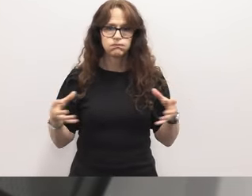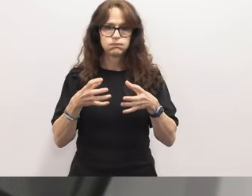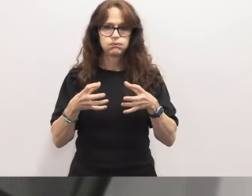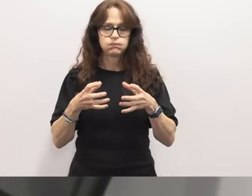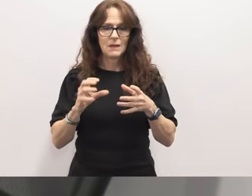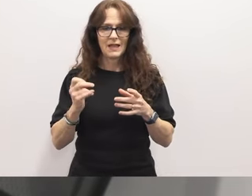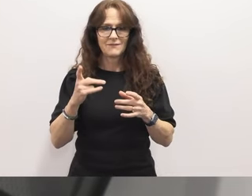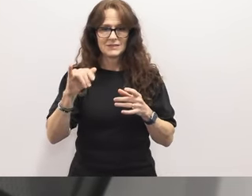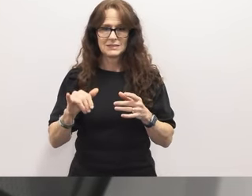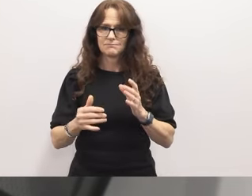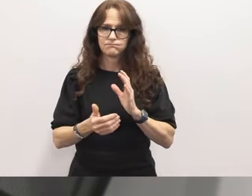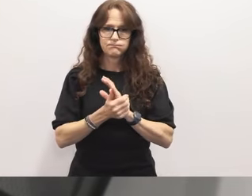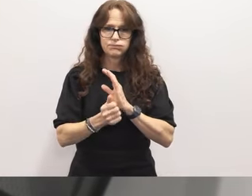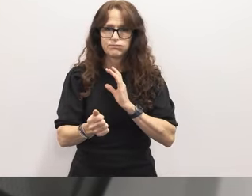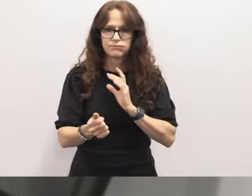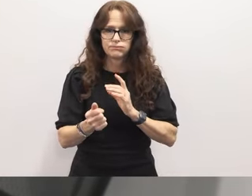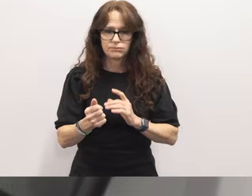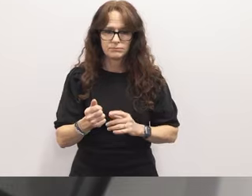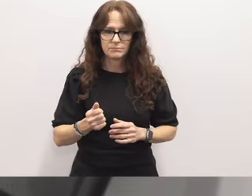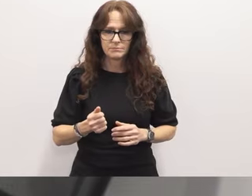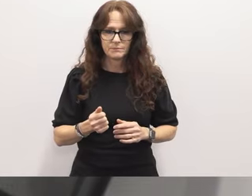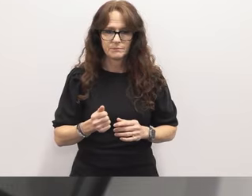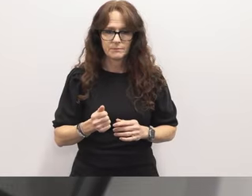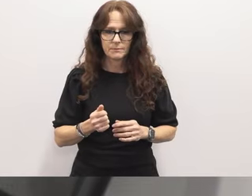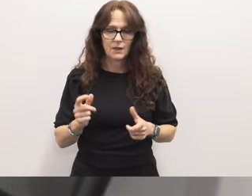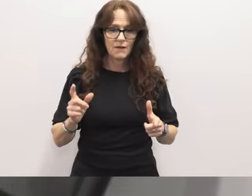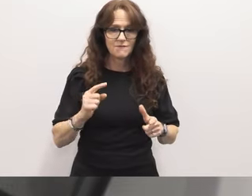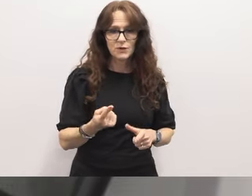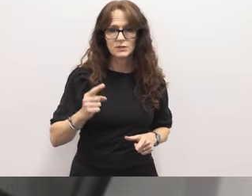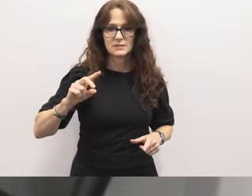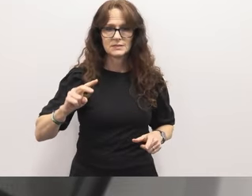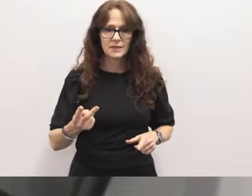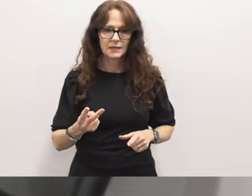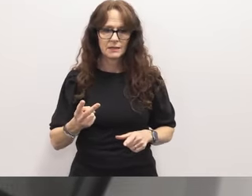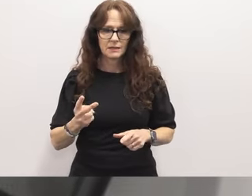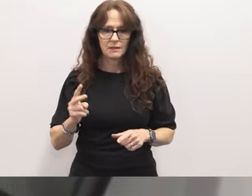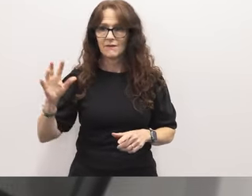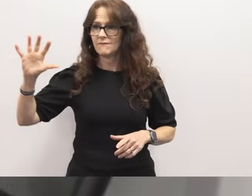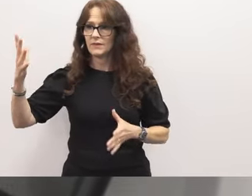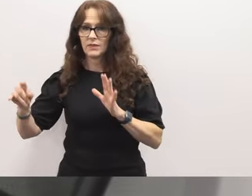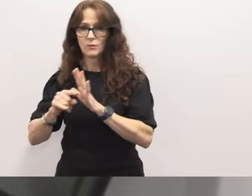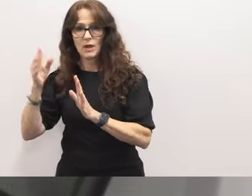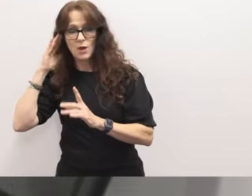There's first graders, second graders that fifth grade teachers know there's a relationships.